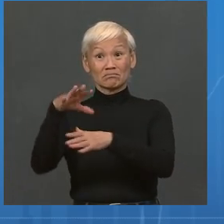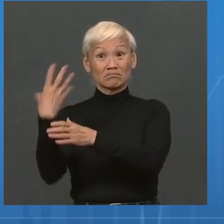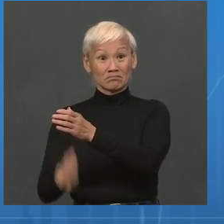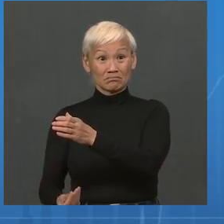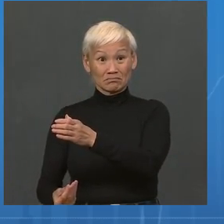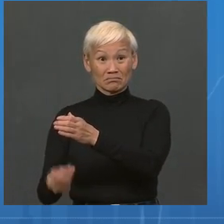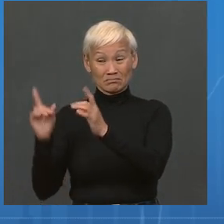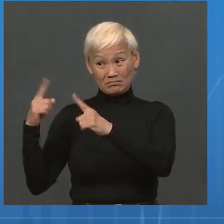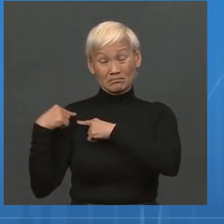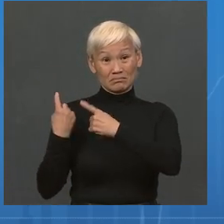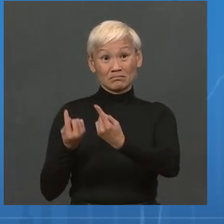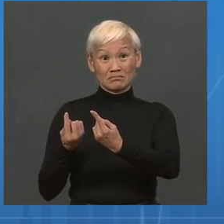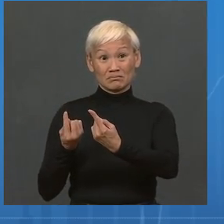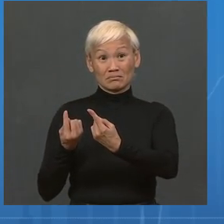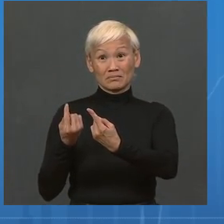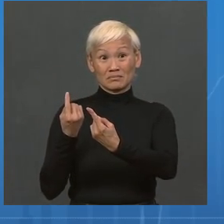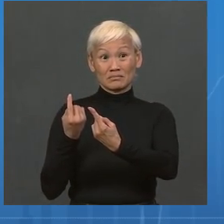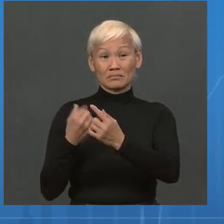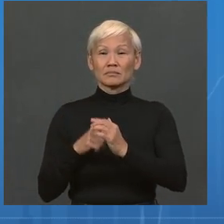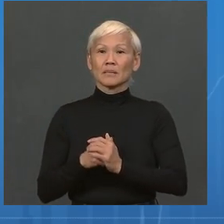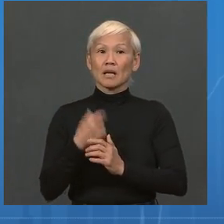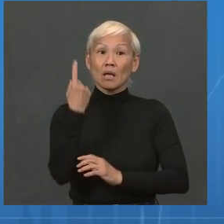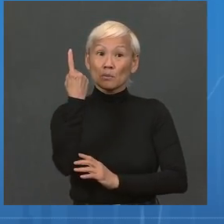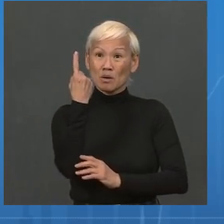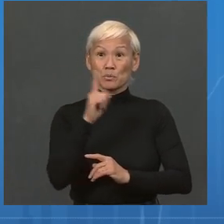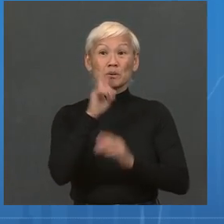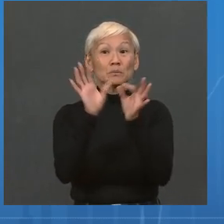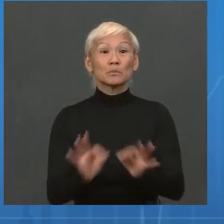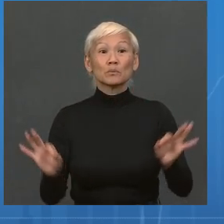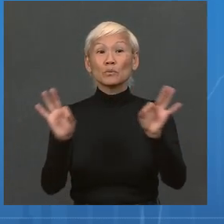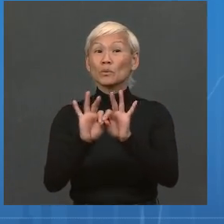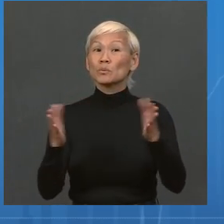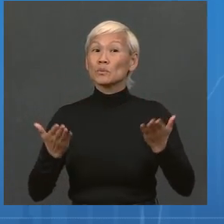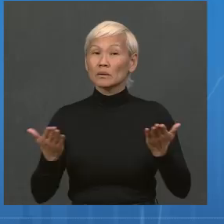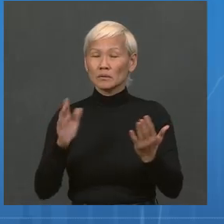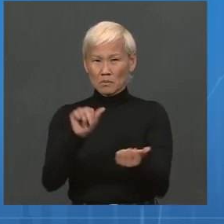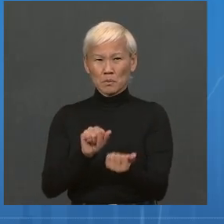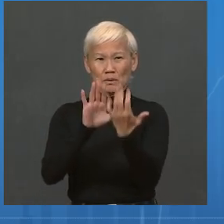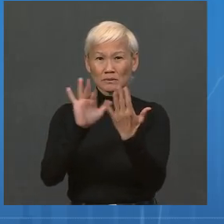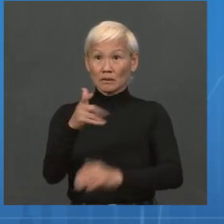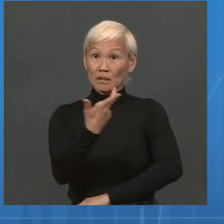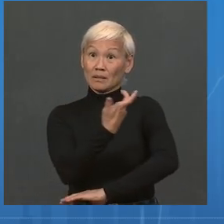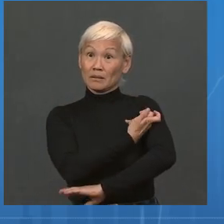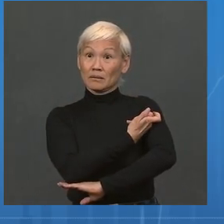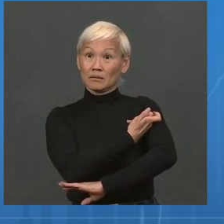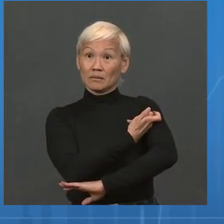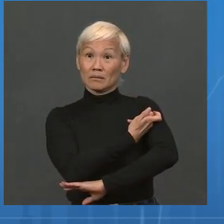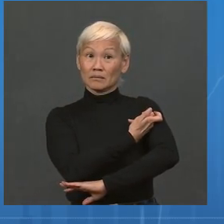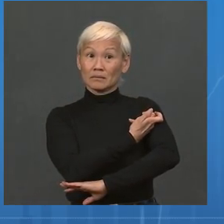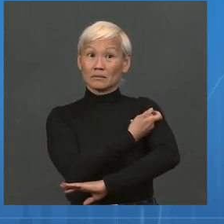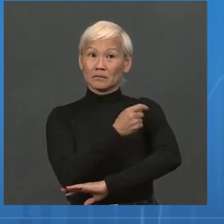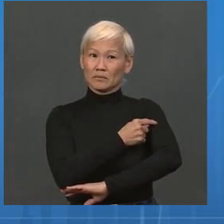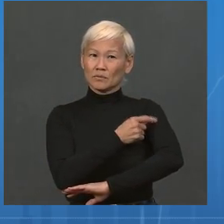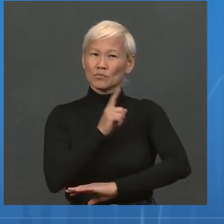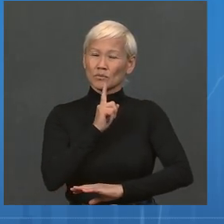is just one important piece to this complex puzzle. We continue to work to address the outstanding